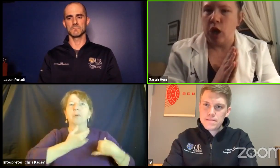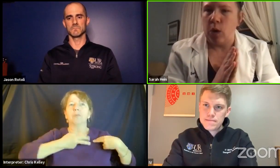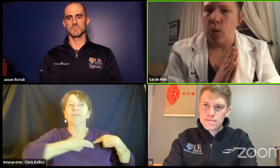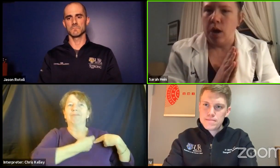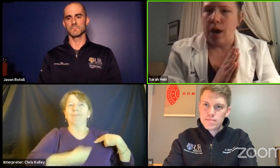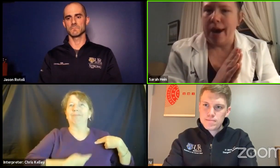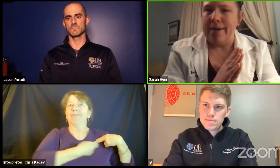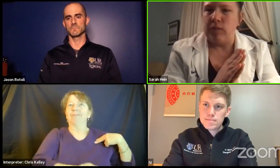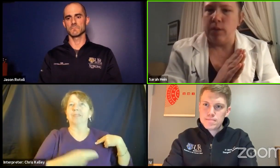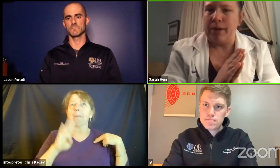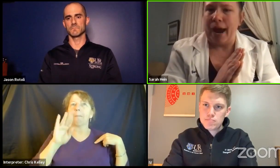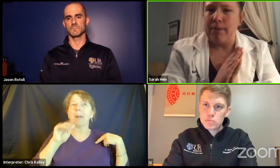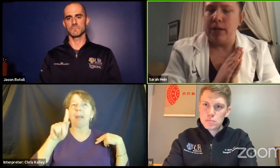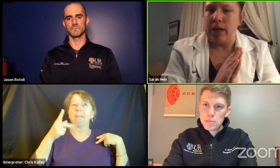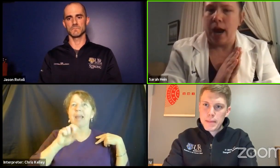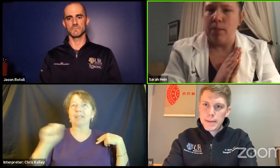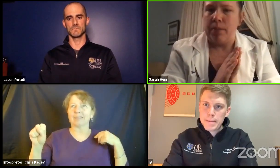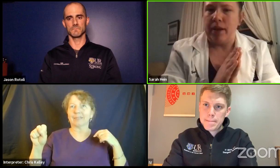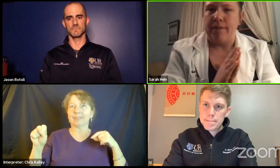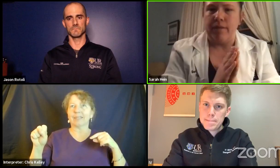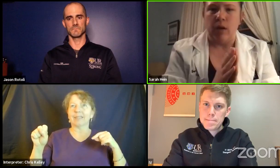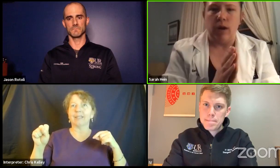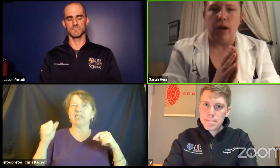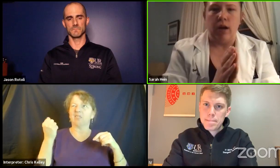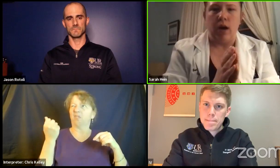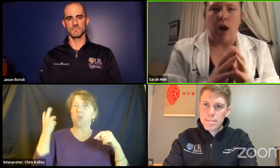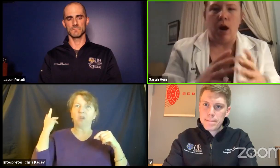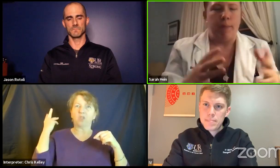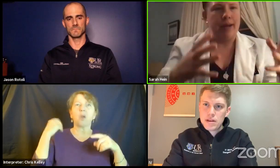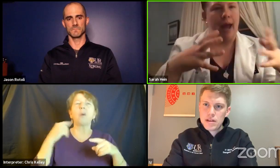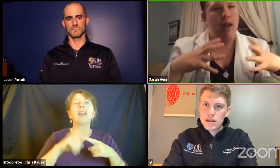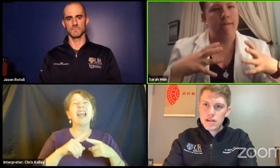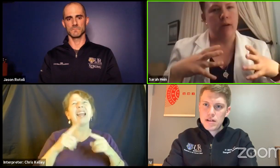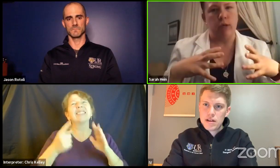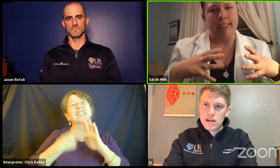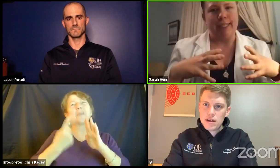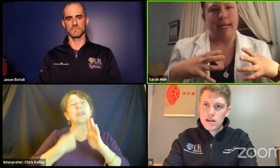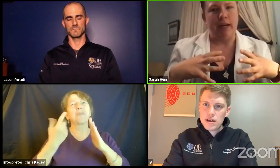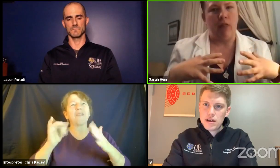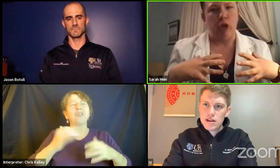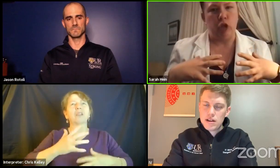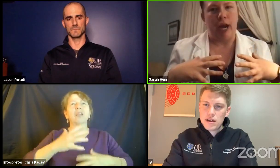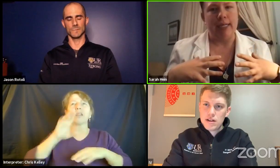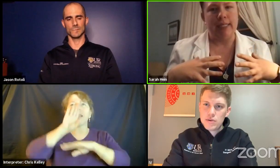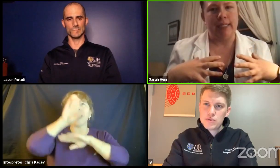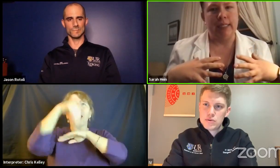hurt. But it needs medical attention and it needs to be addressed